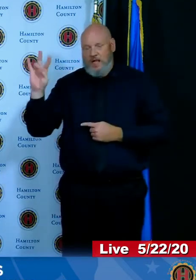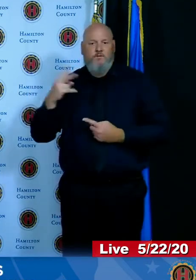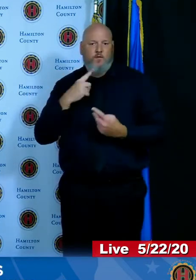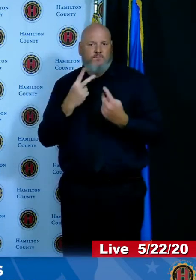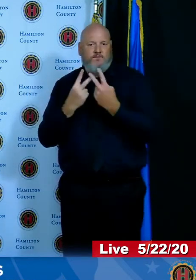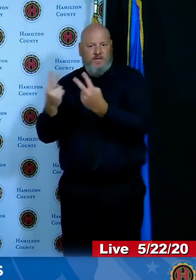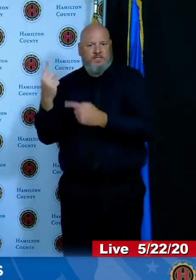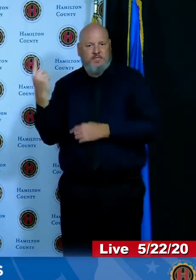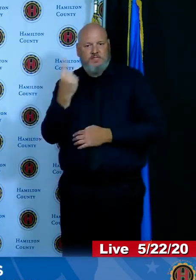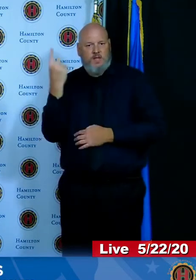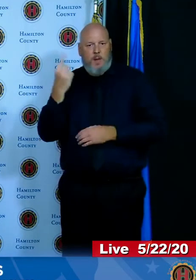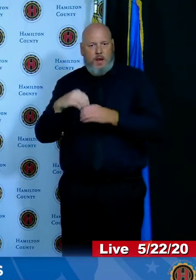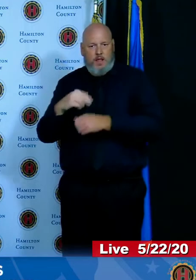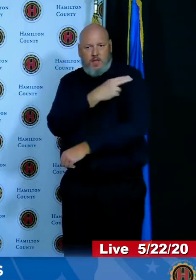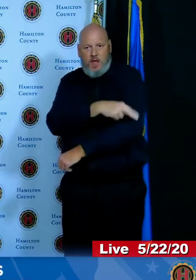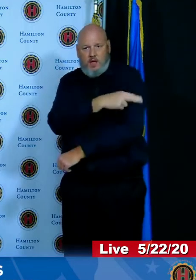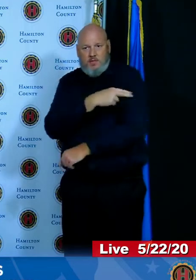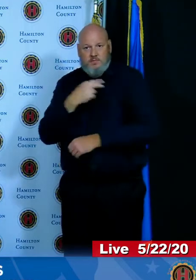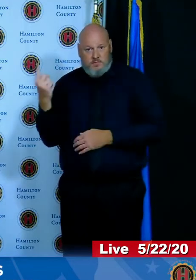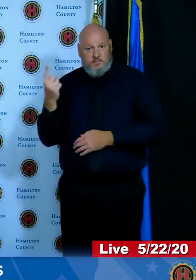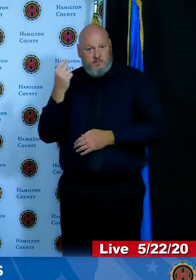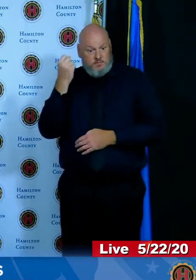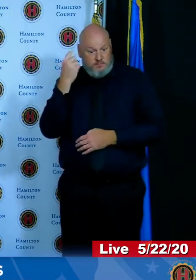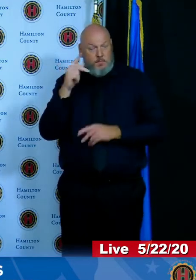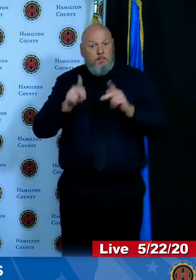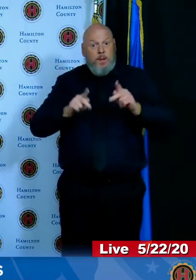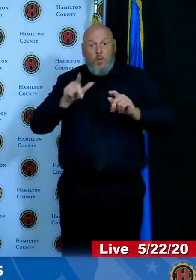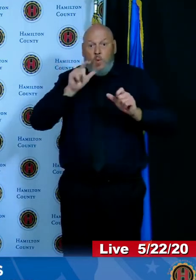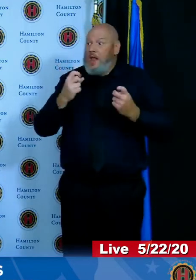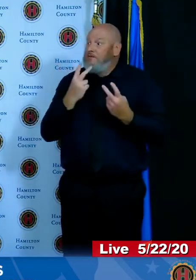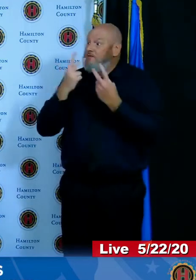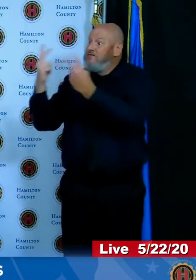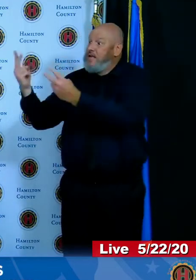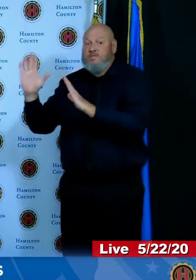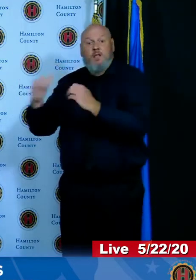age potential visitors should review the CDC